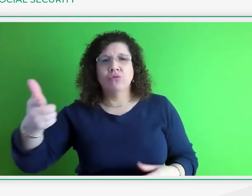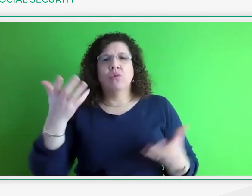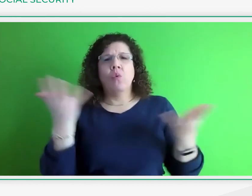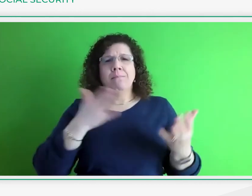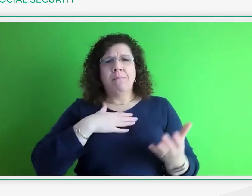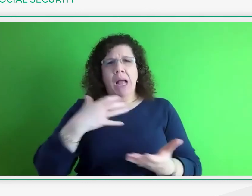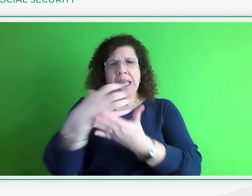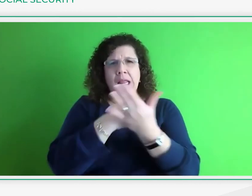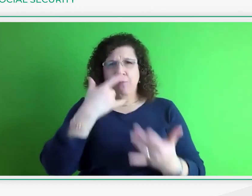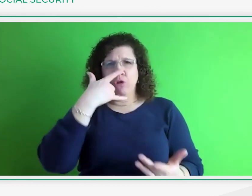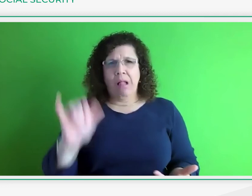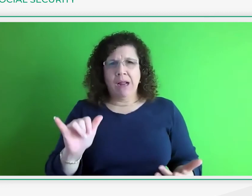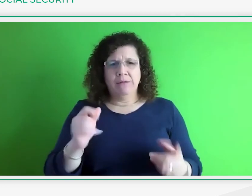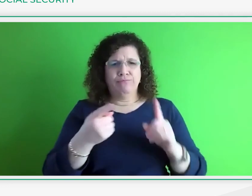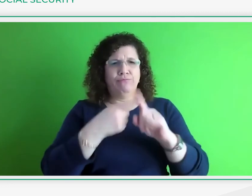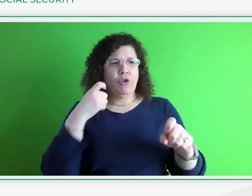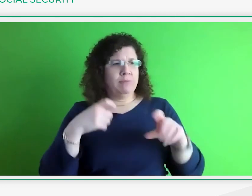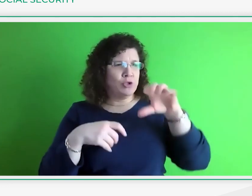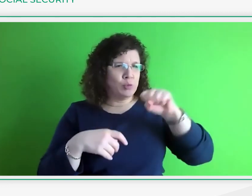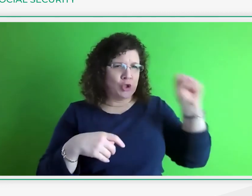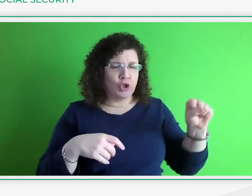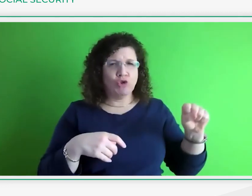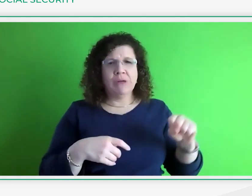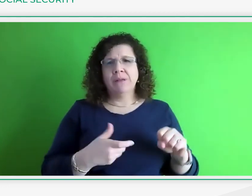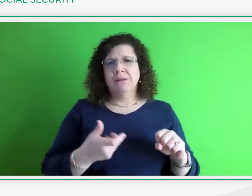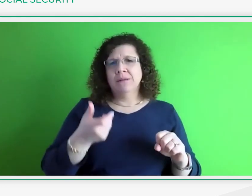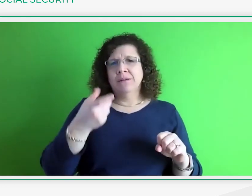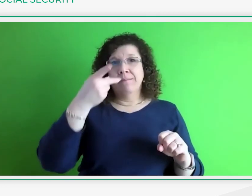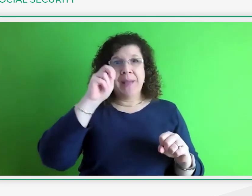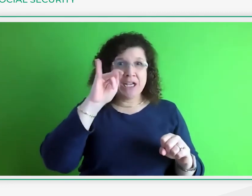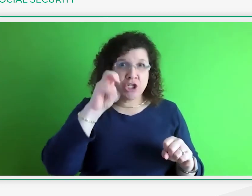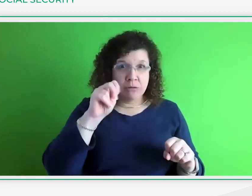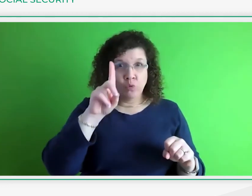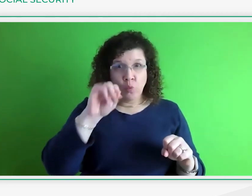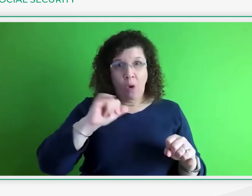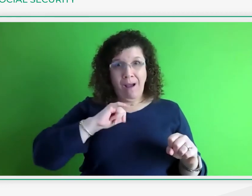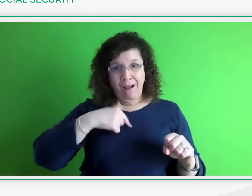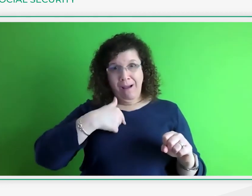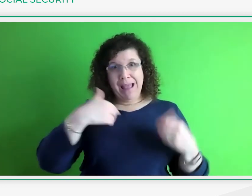now or later based on your income needs, your lifestyle, your Social Security income – what that number looks like.